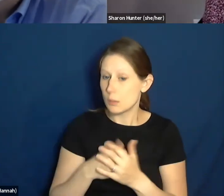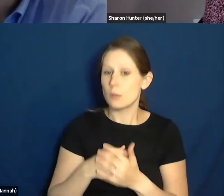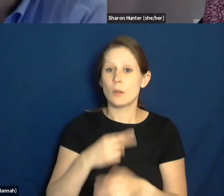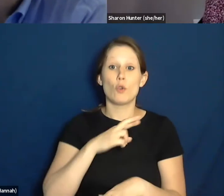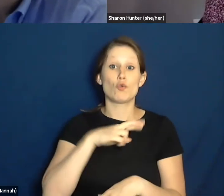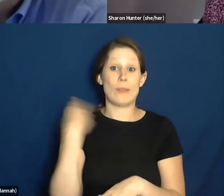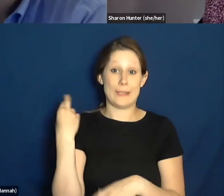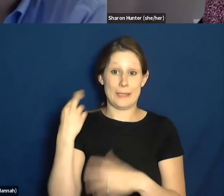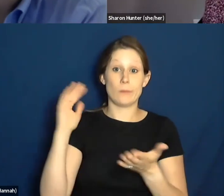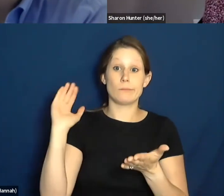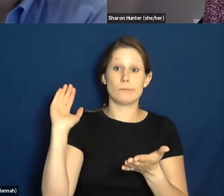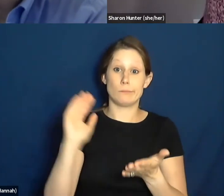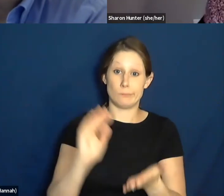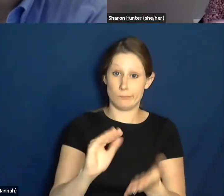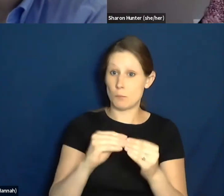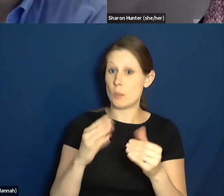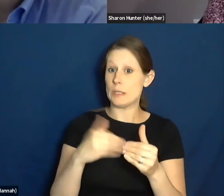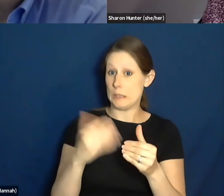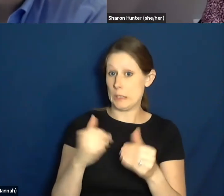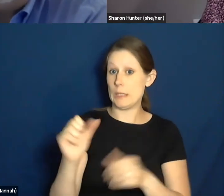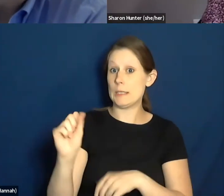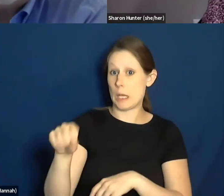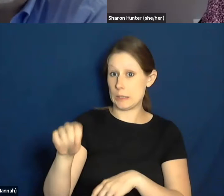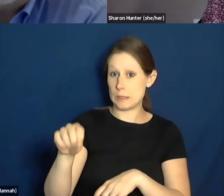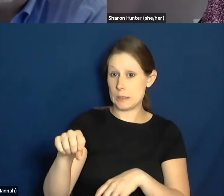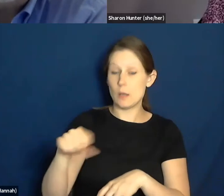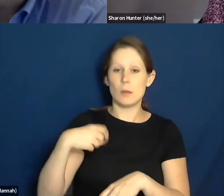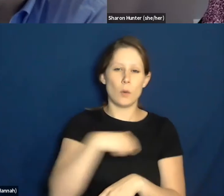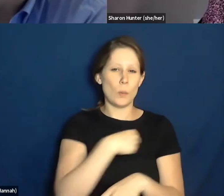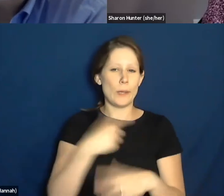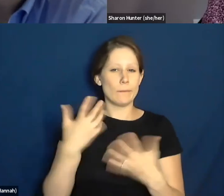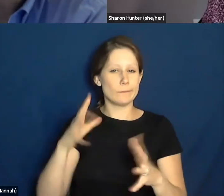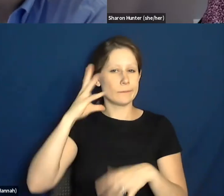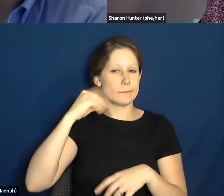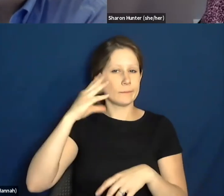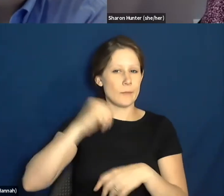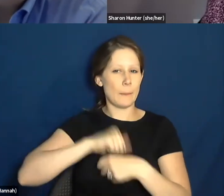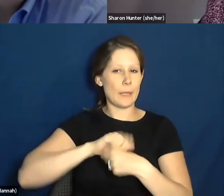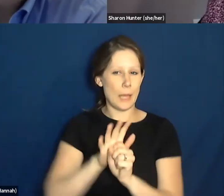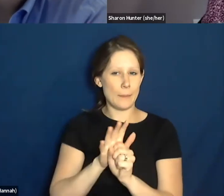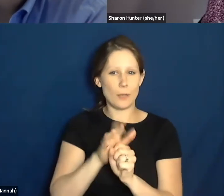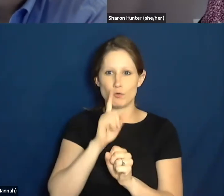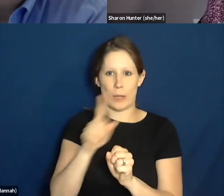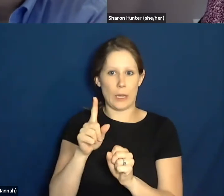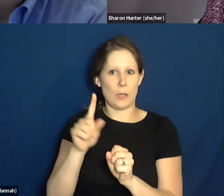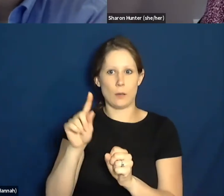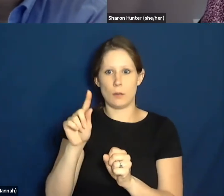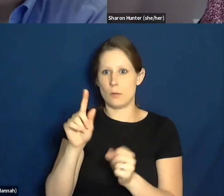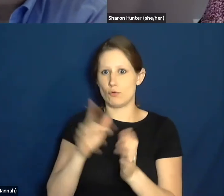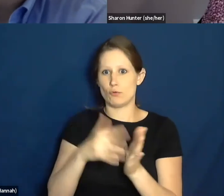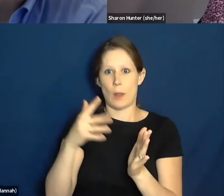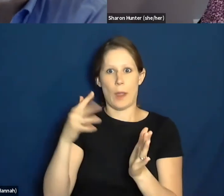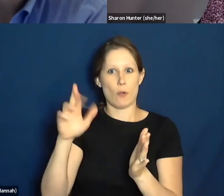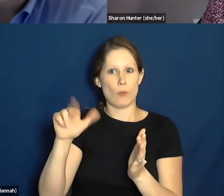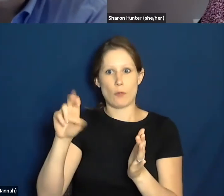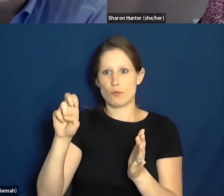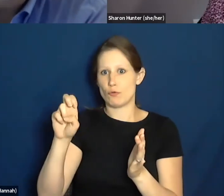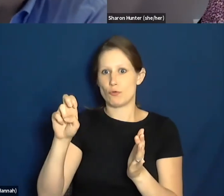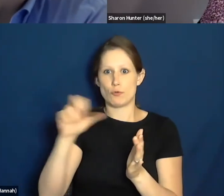easier, it is. But we have been through a pandemic, so to not have some caution about that,